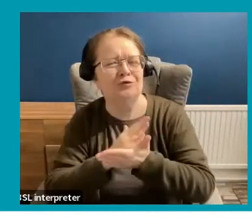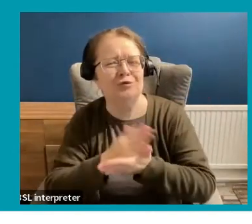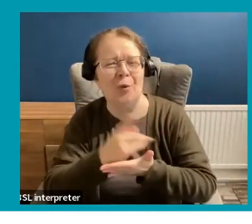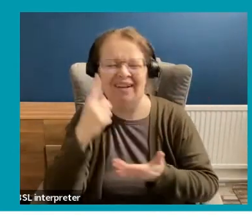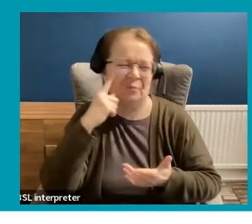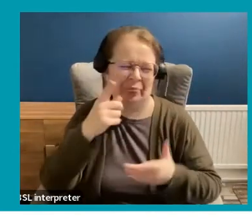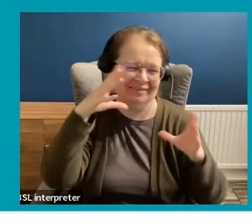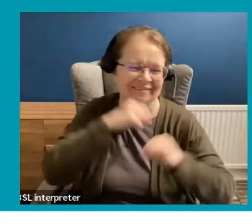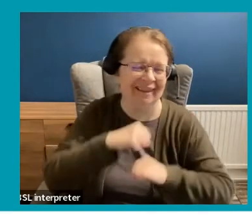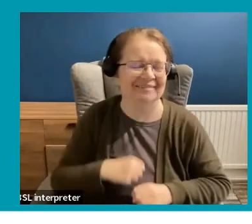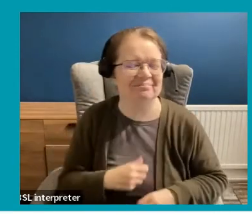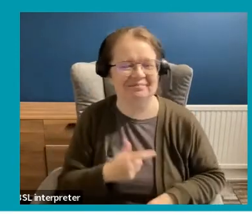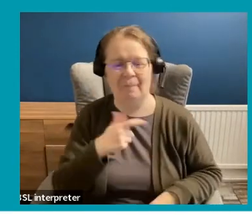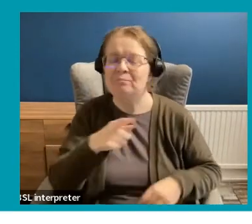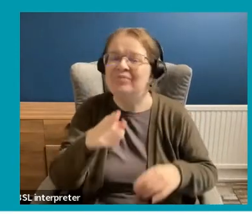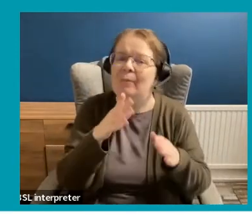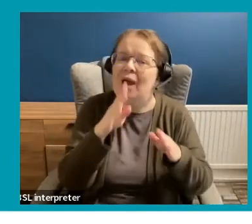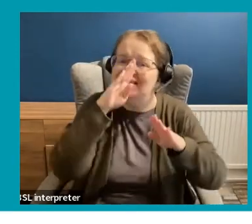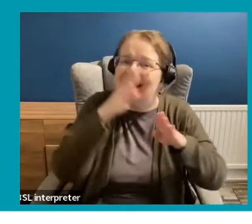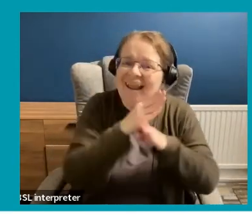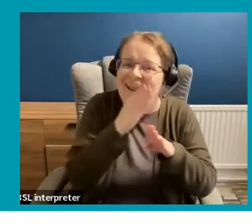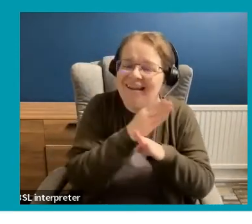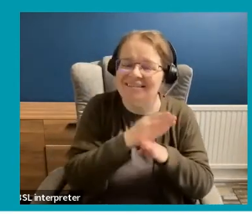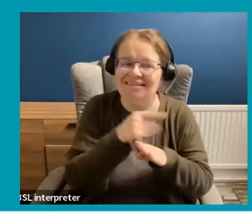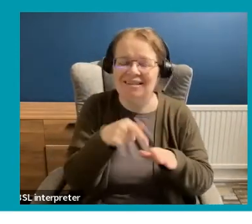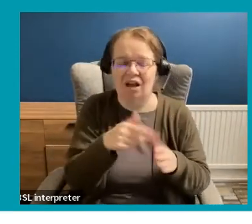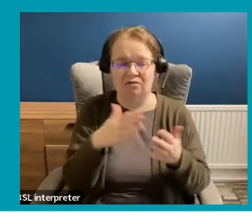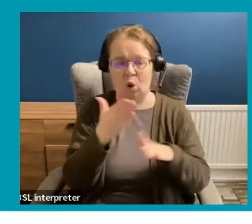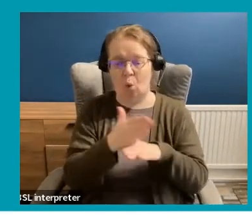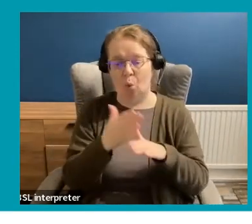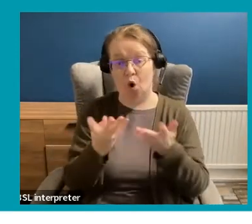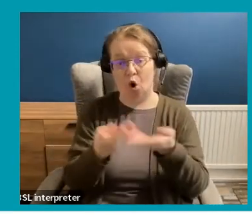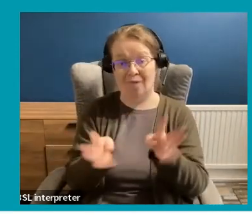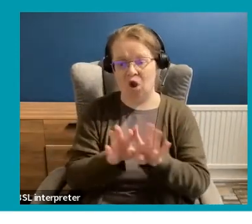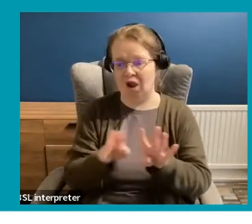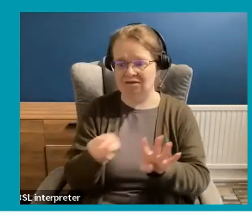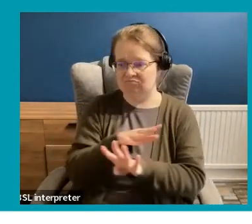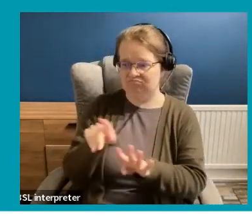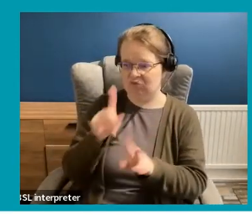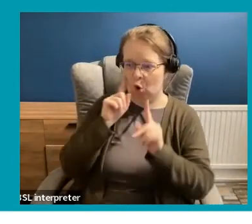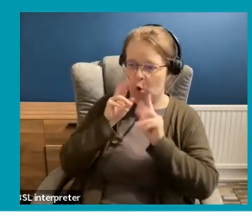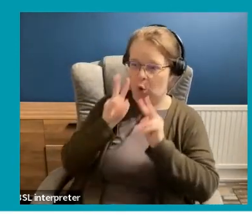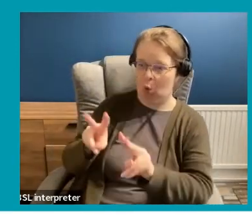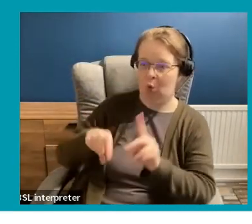It's those hidden things so a workforce might not look diverse but it will be diverse in all